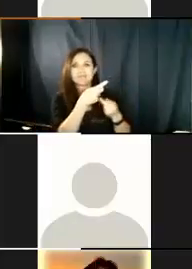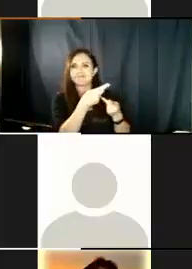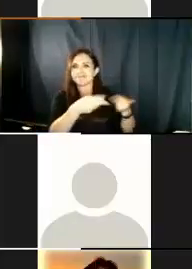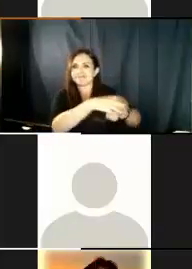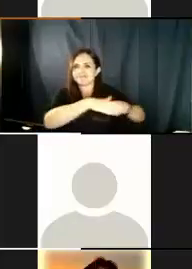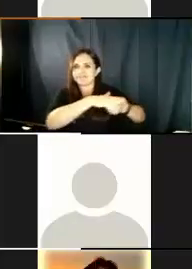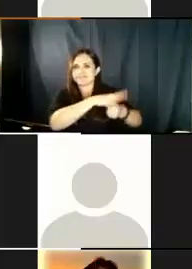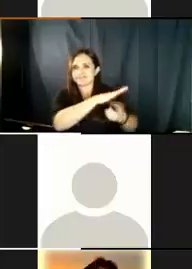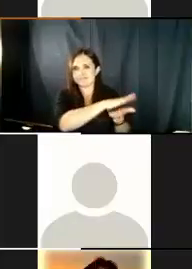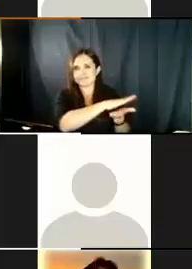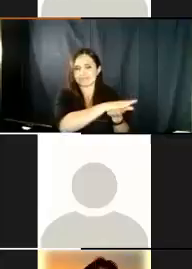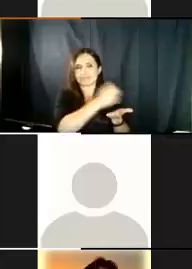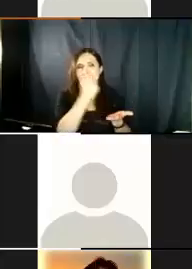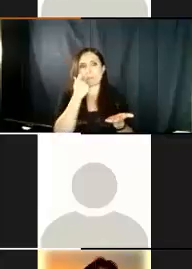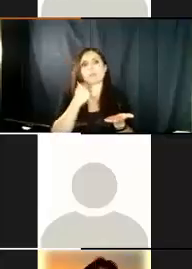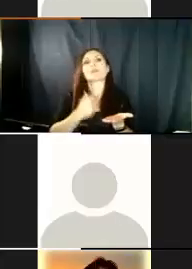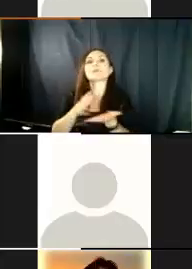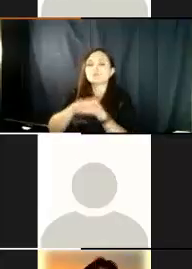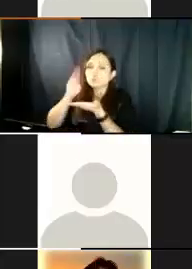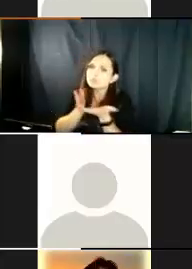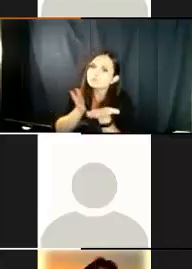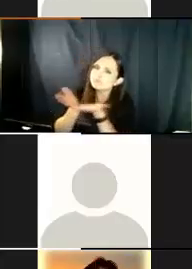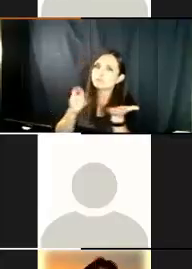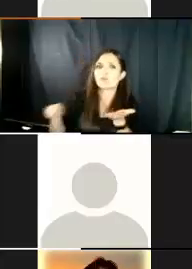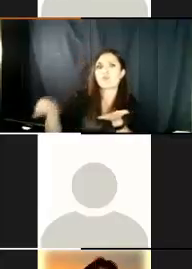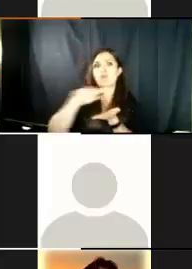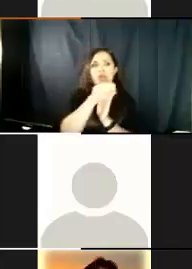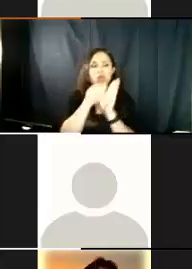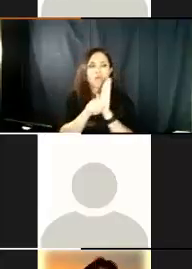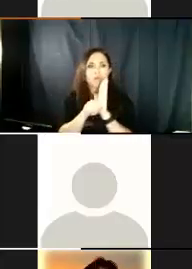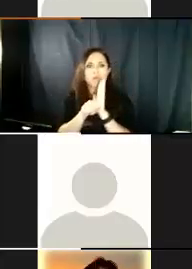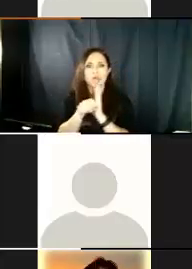We serve students all over the state, and the website high school.uTexas.edu.